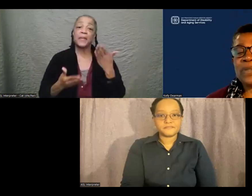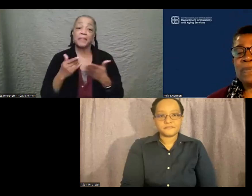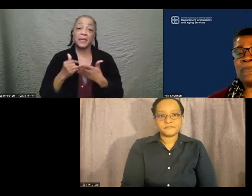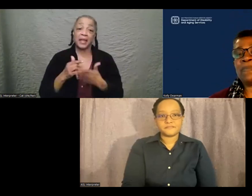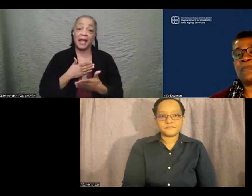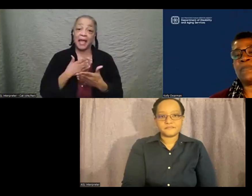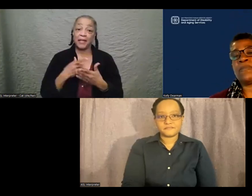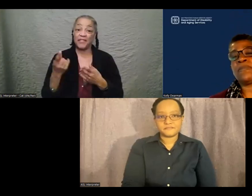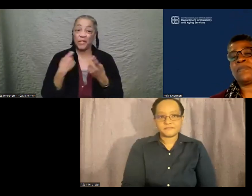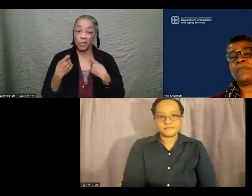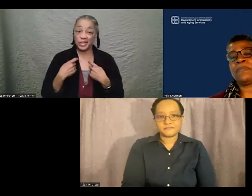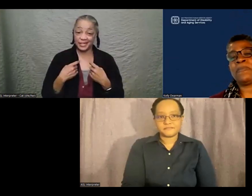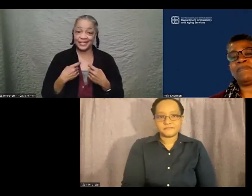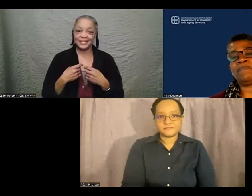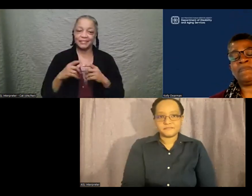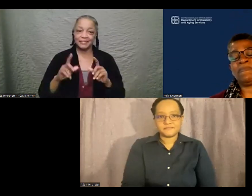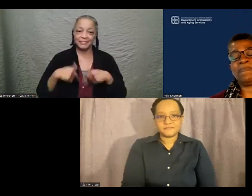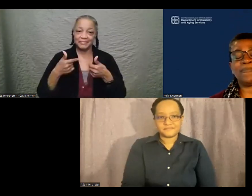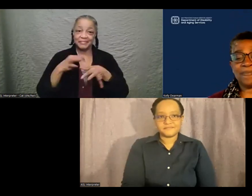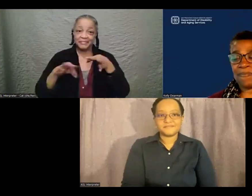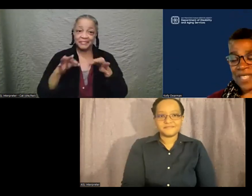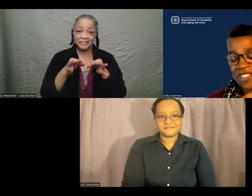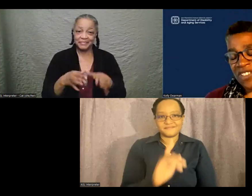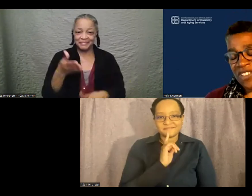Thank you so much , Kelly.